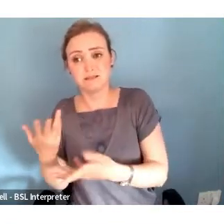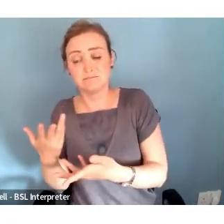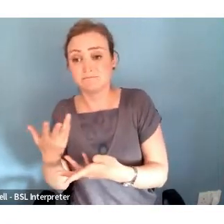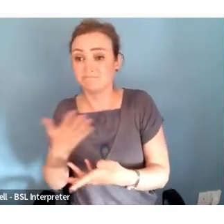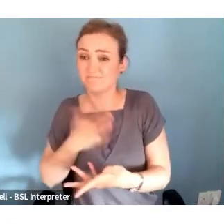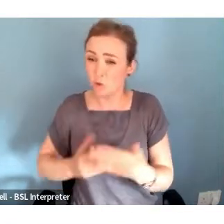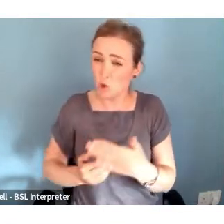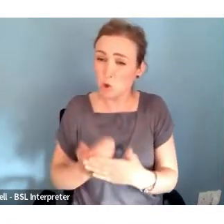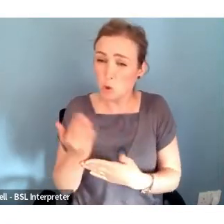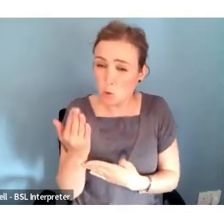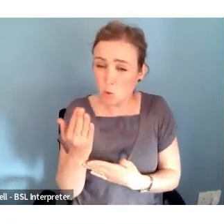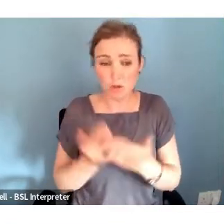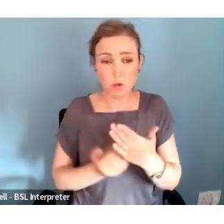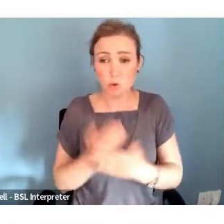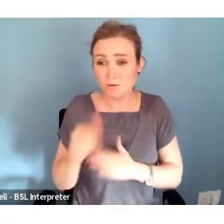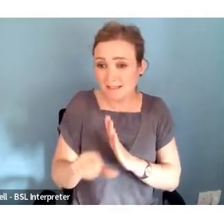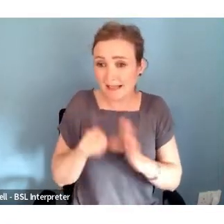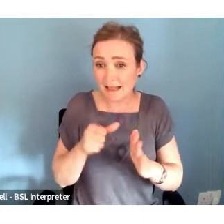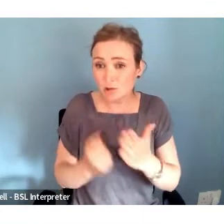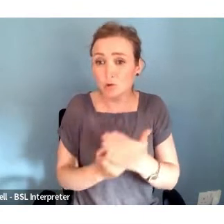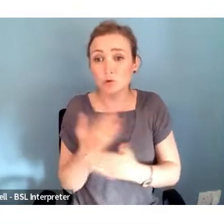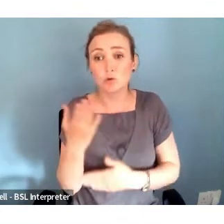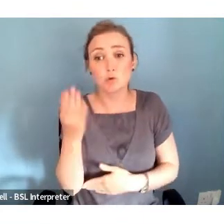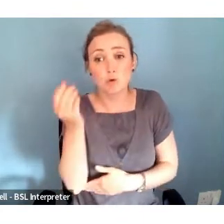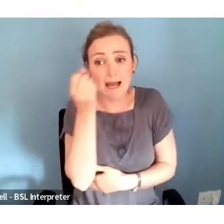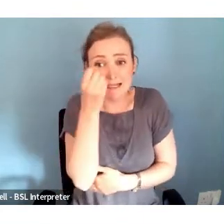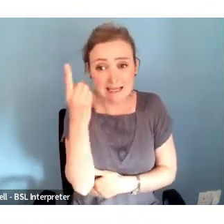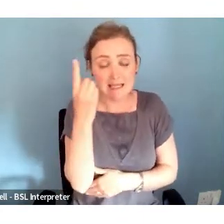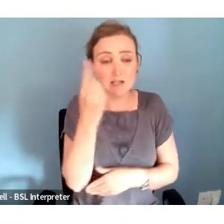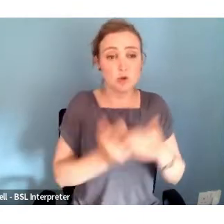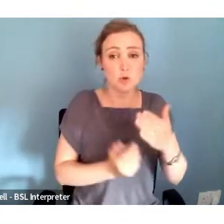skills, diverse stiff talent, new people in